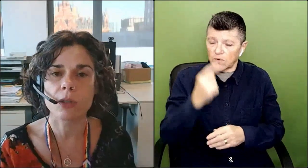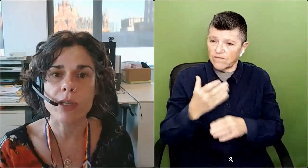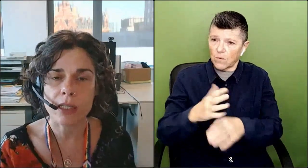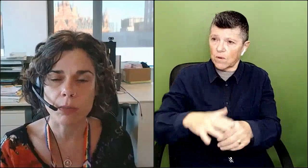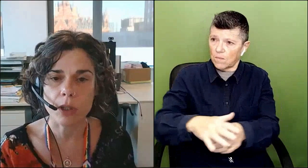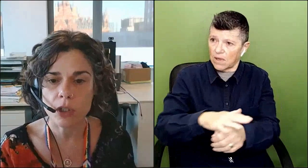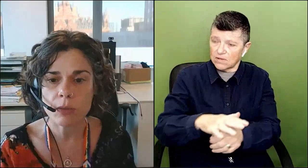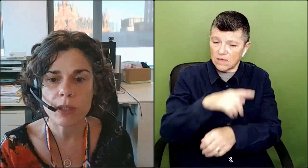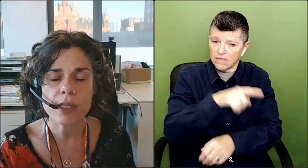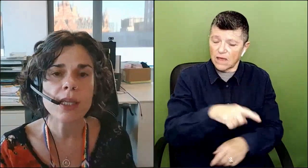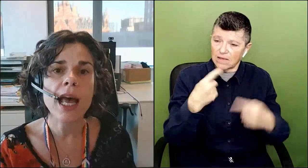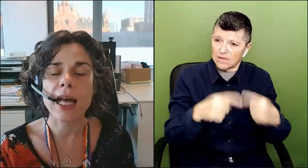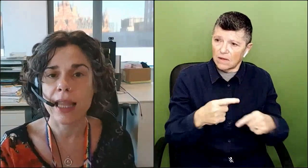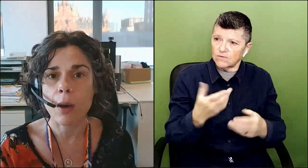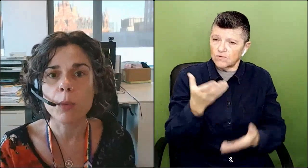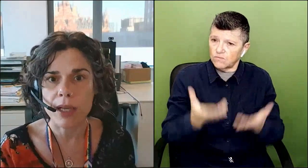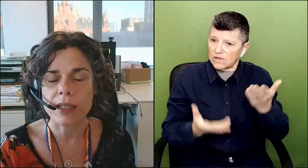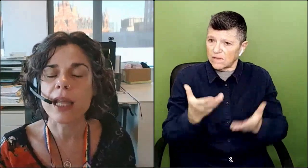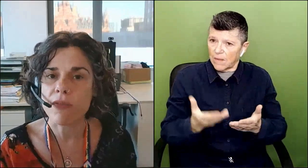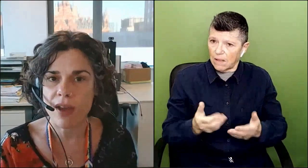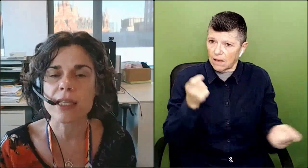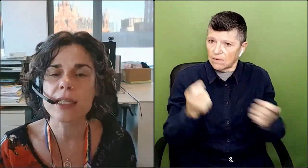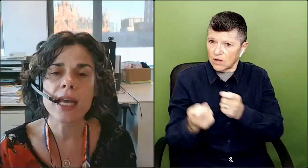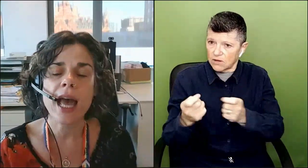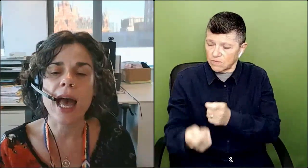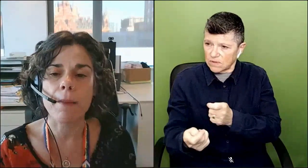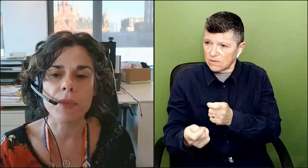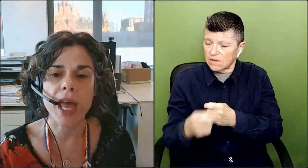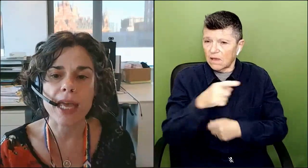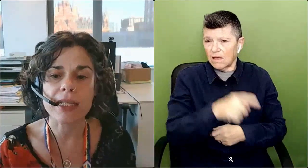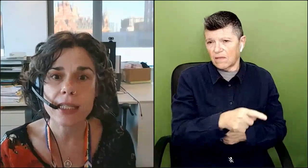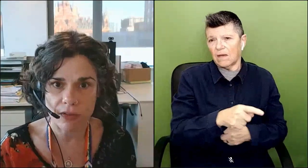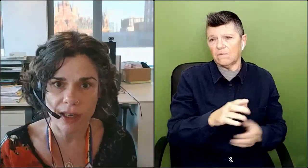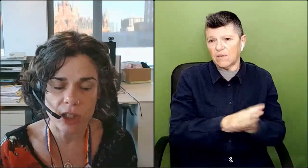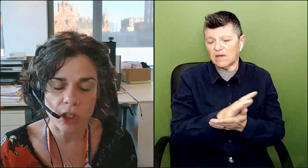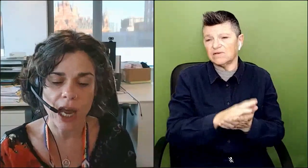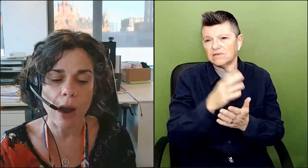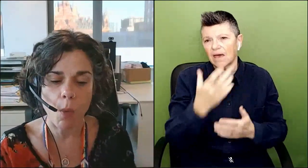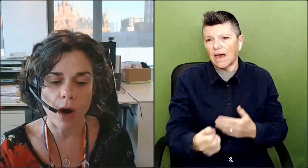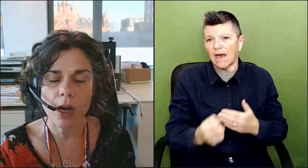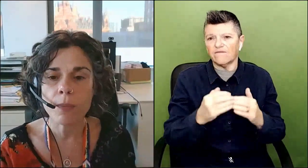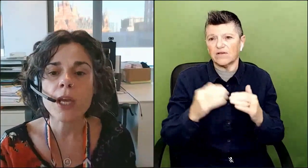to reasonable adjustments, and that would be that they face a disadvantage at work.